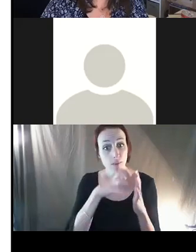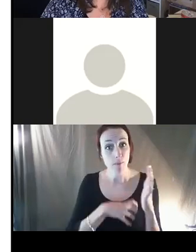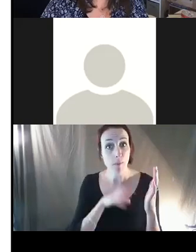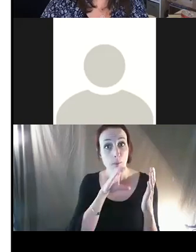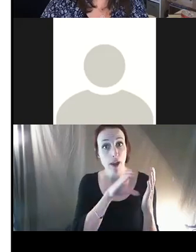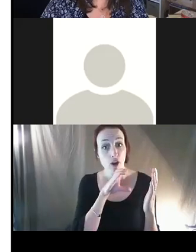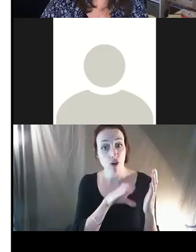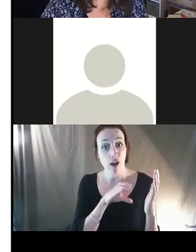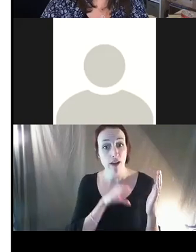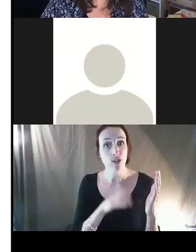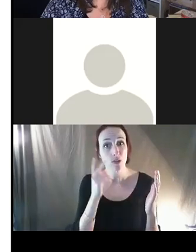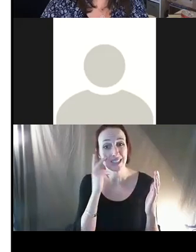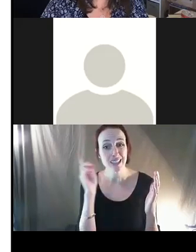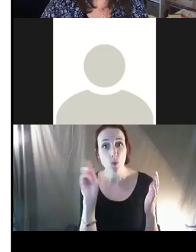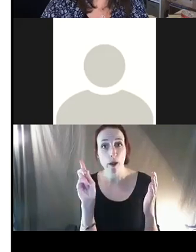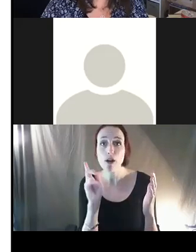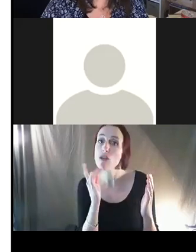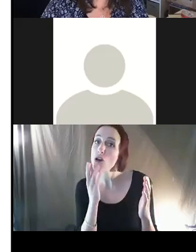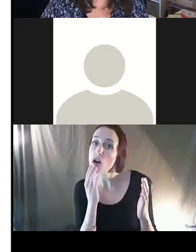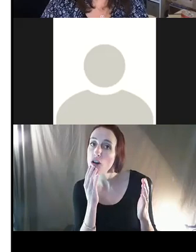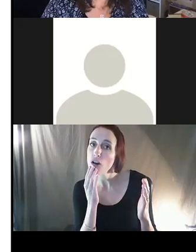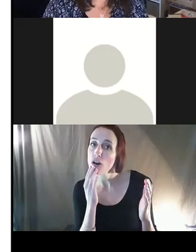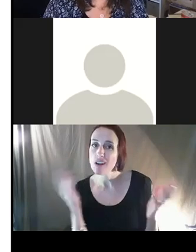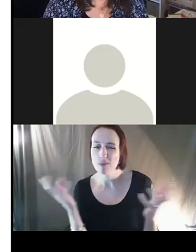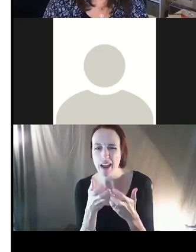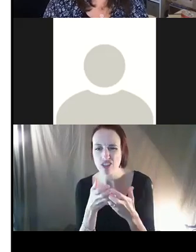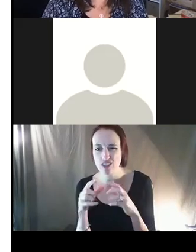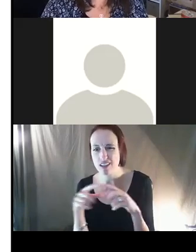your specific content. Let's go to the next slide.